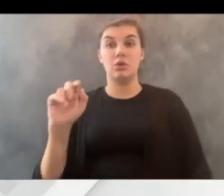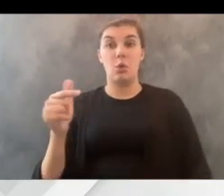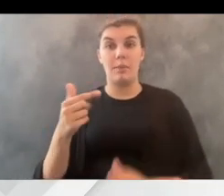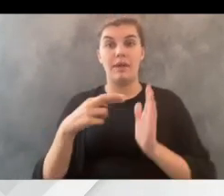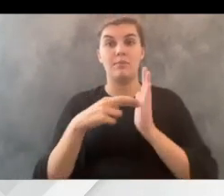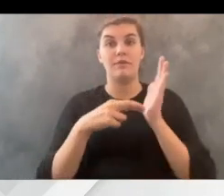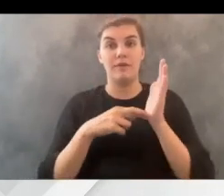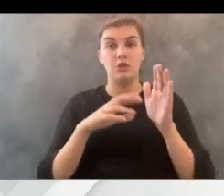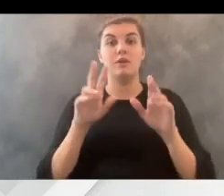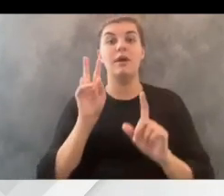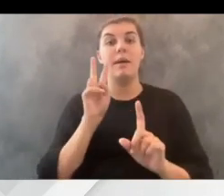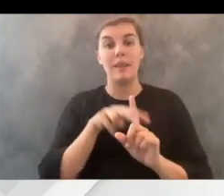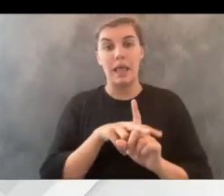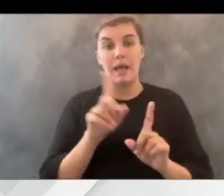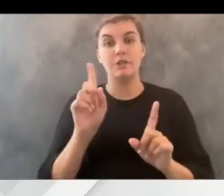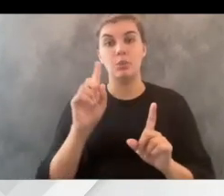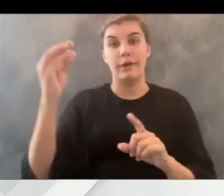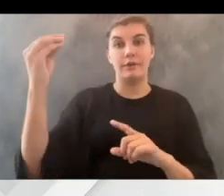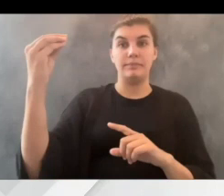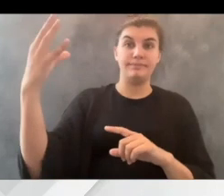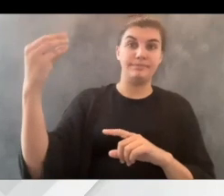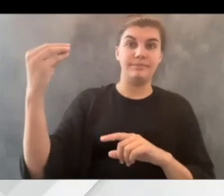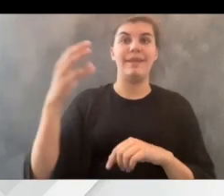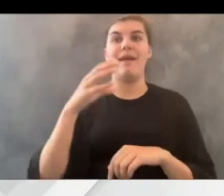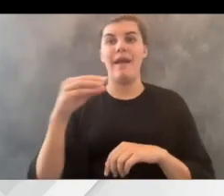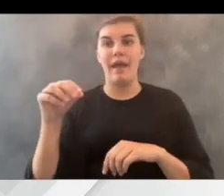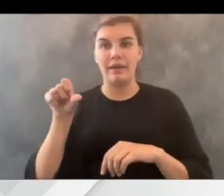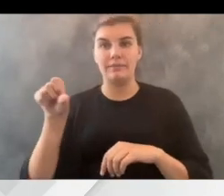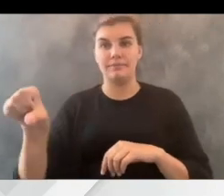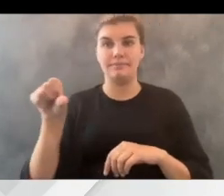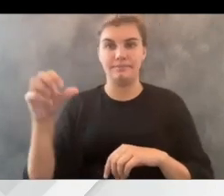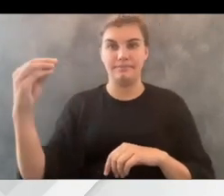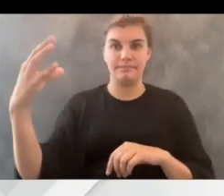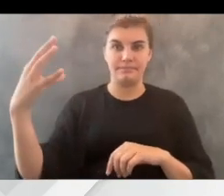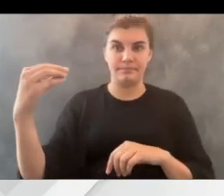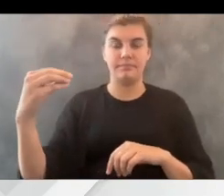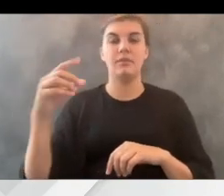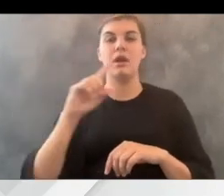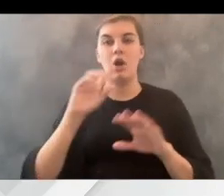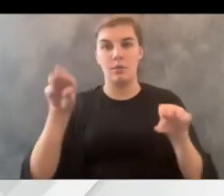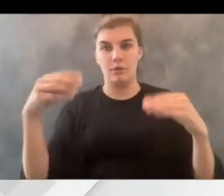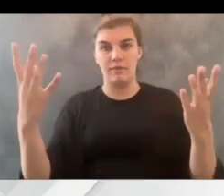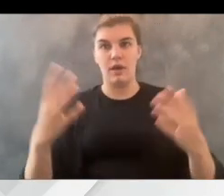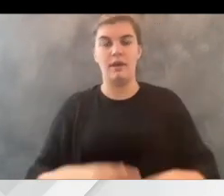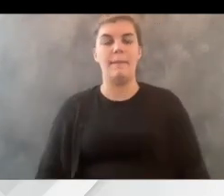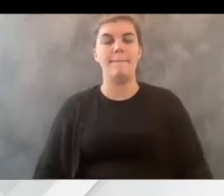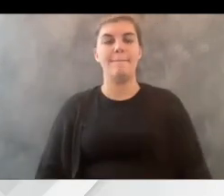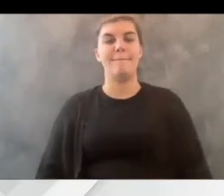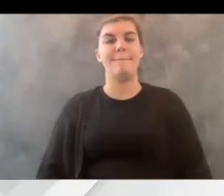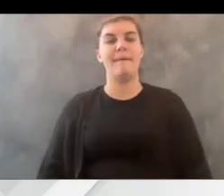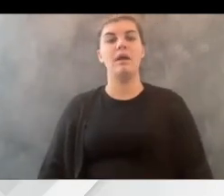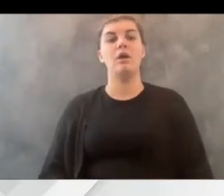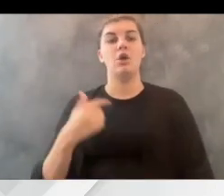pedestrian signal heads and pedestrian activated warning devices are provided. We will revisit